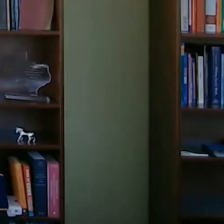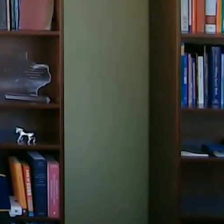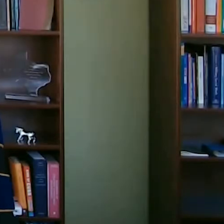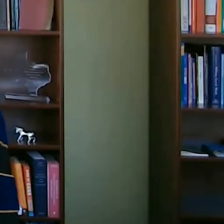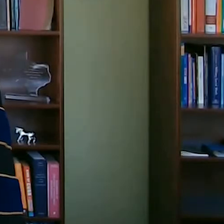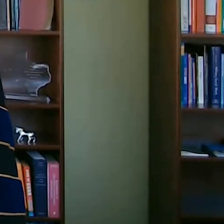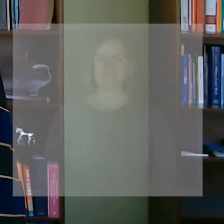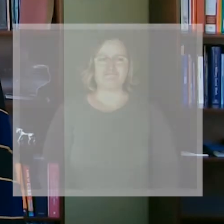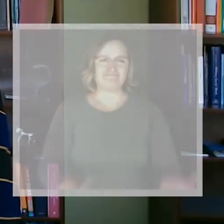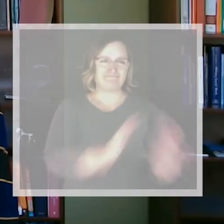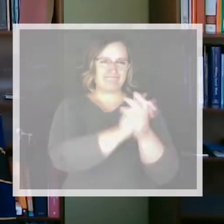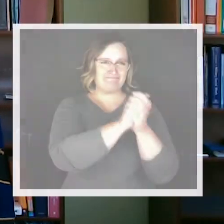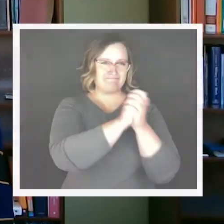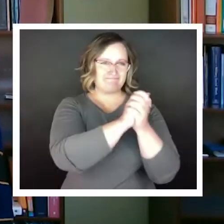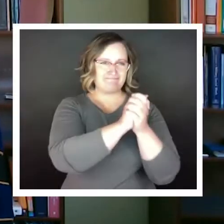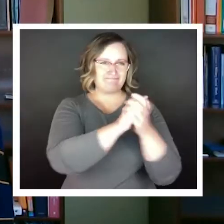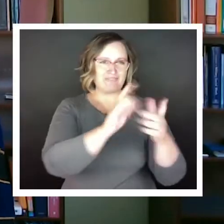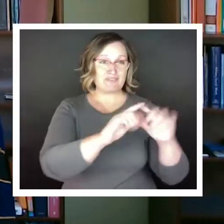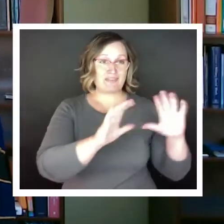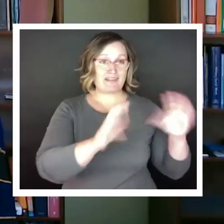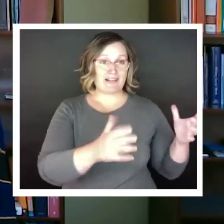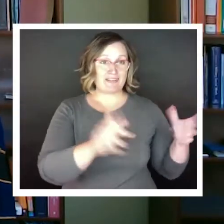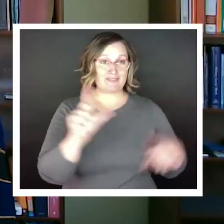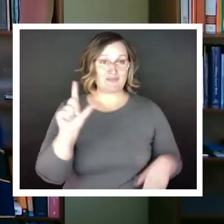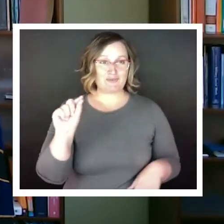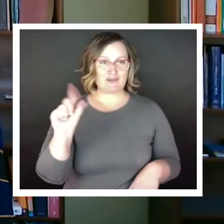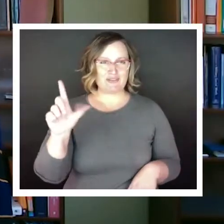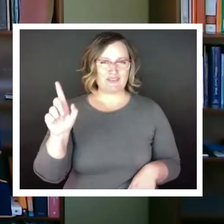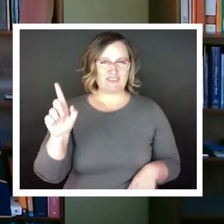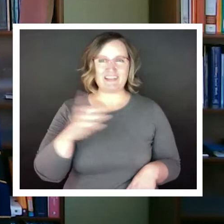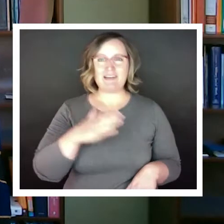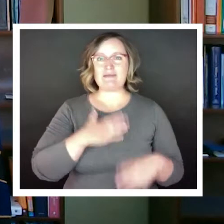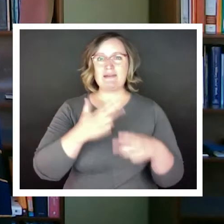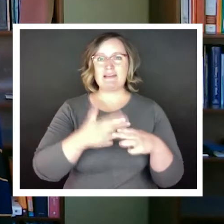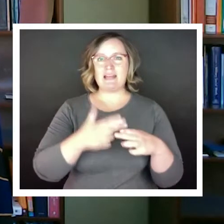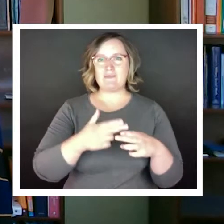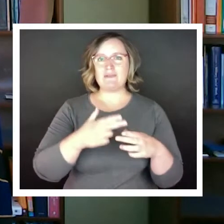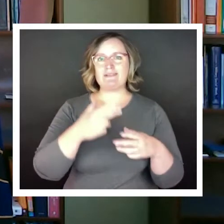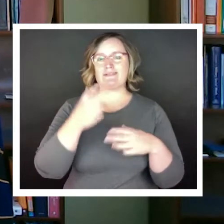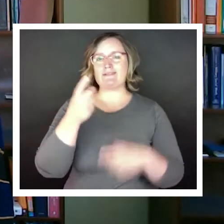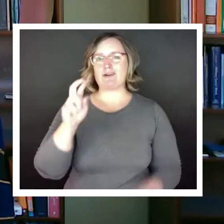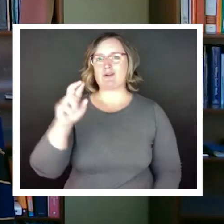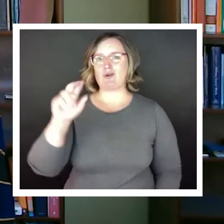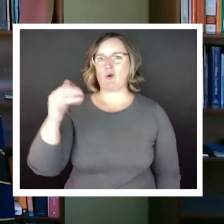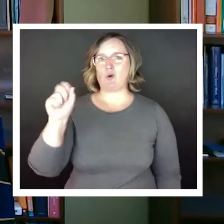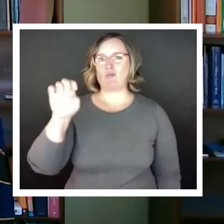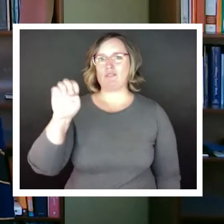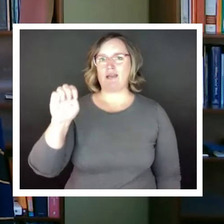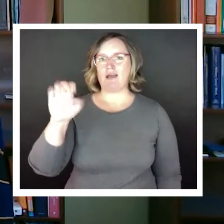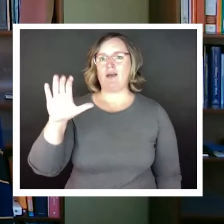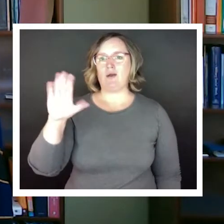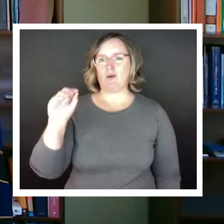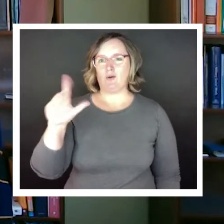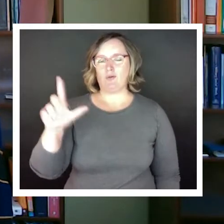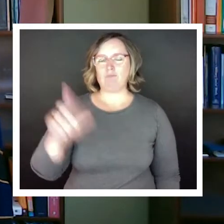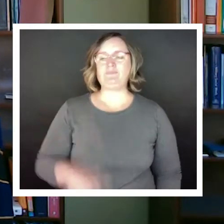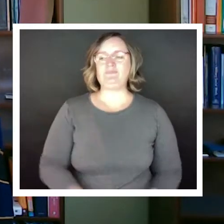Congratulations to the Class of 2021. My name is Dr. Jose Coll, Acting Dean of the College of Education at Portland State University.